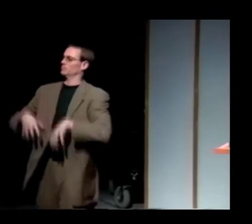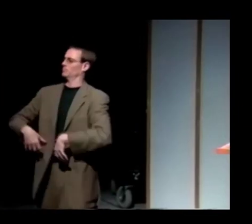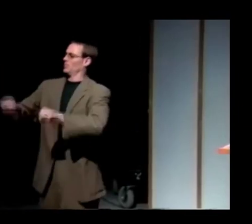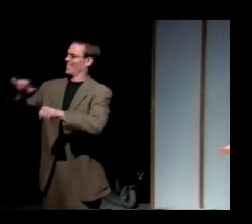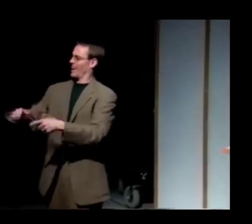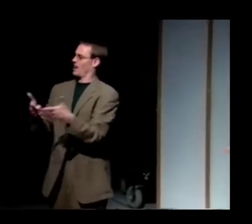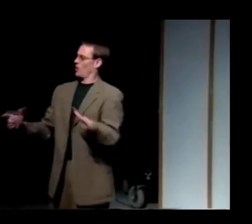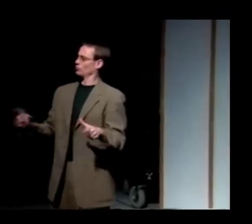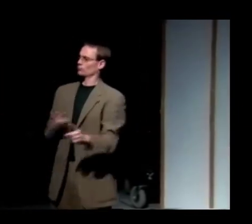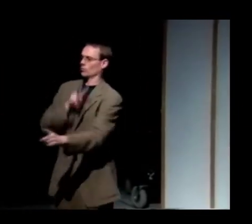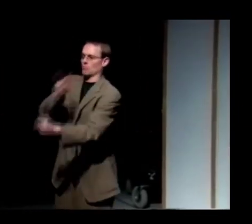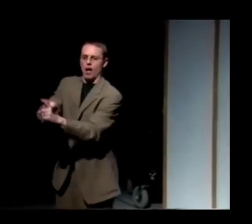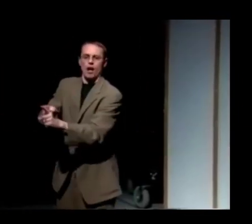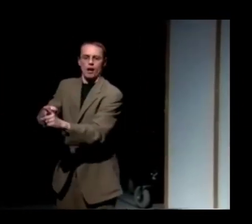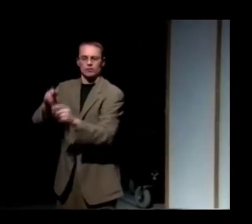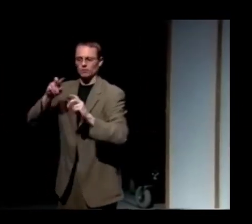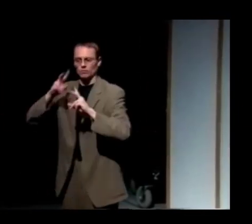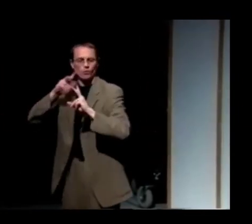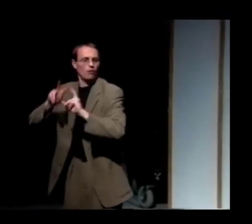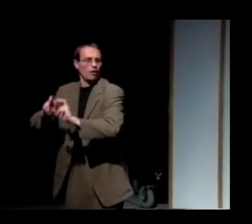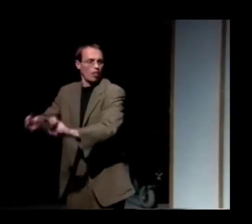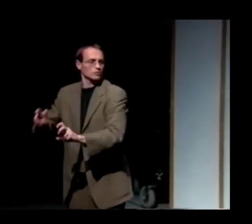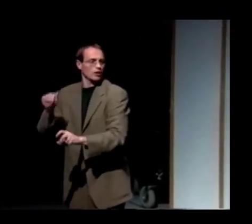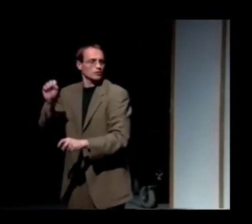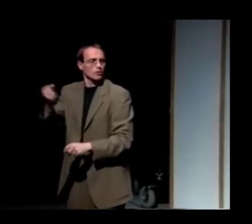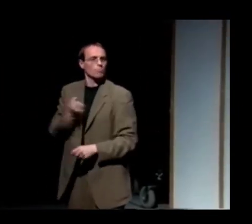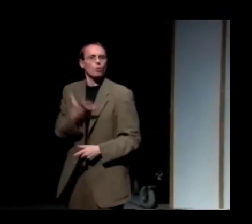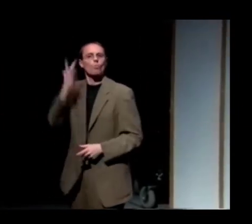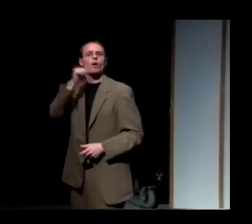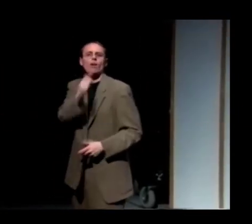BECAUSE THAT WAS THEIR WORK. THEY TOOK THE LANGUAGE AND APPLIED IT